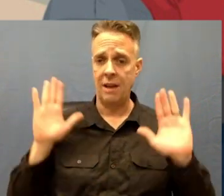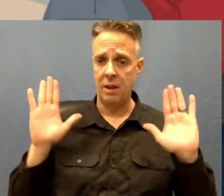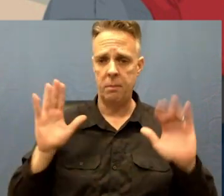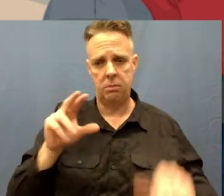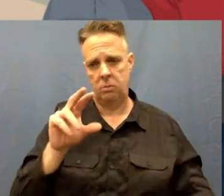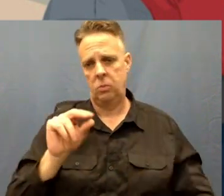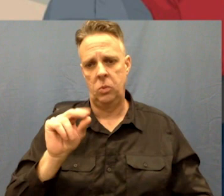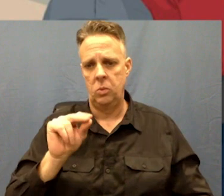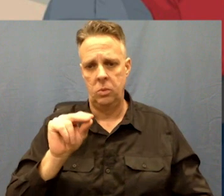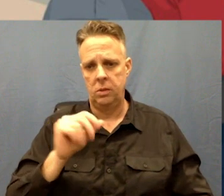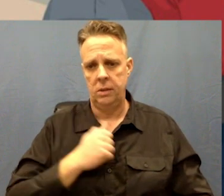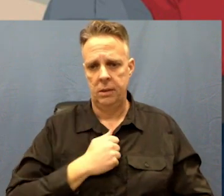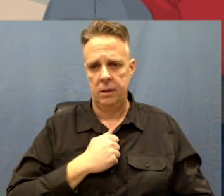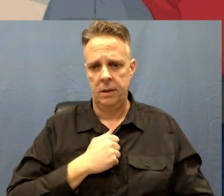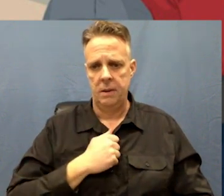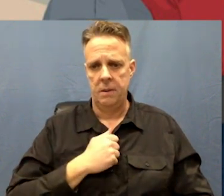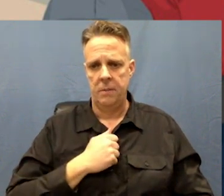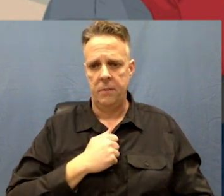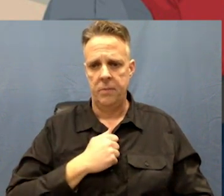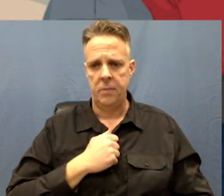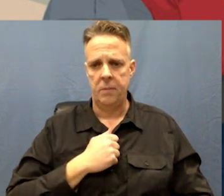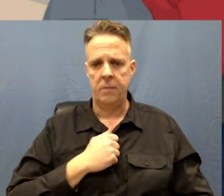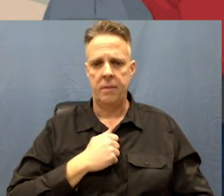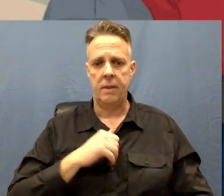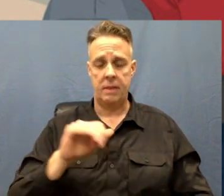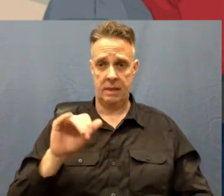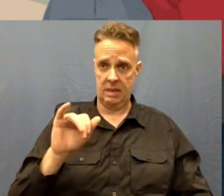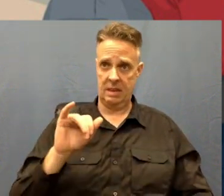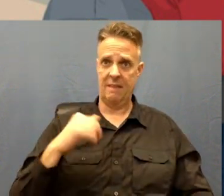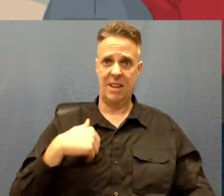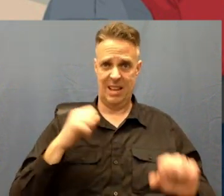ARMS -- I'VE NEVER JUST SAT STILL. IF I WAS ABLE TO SURVIVE THE